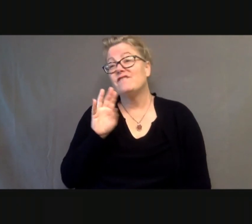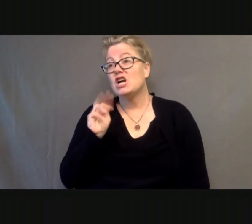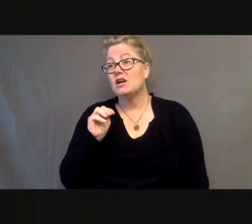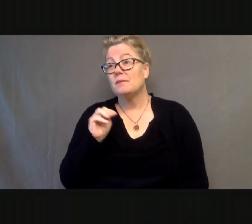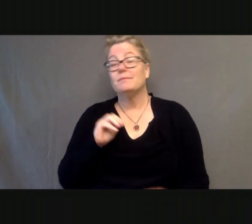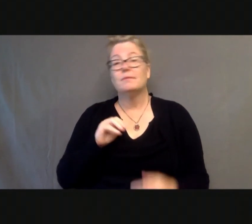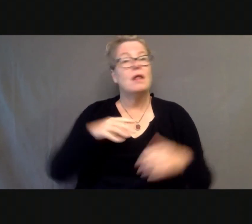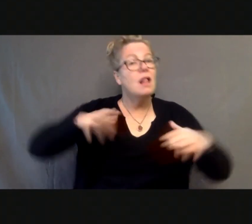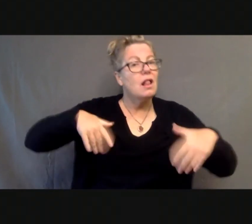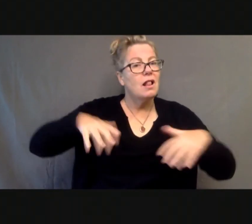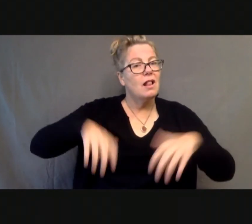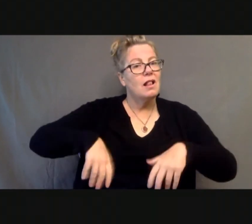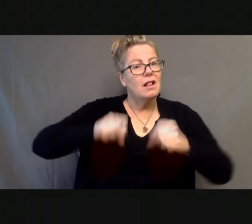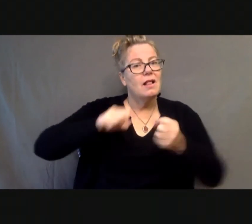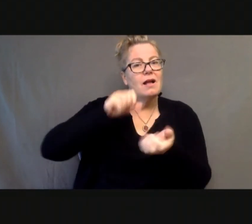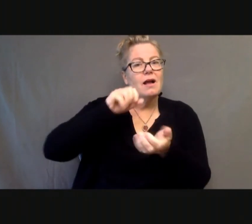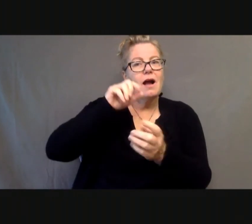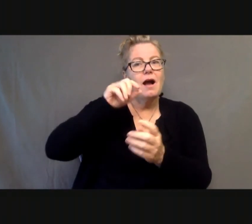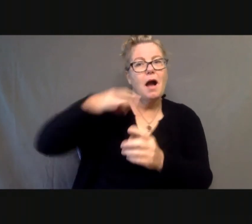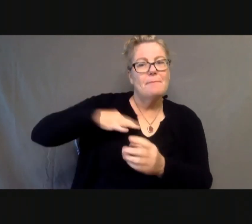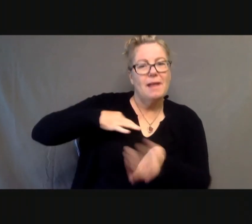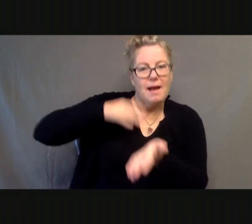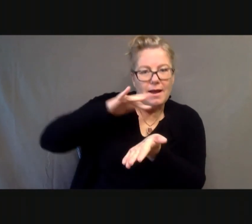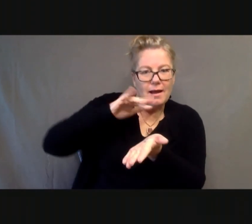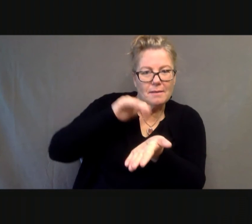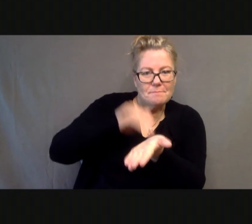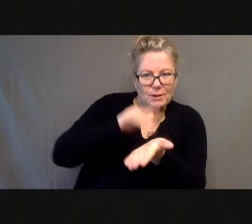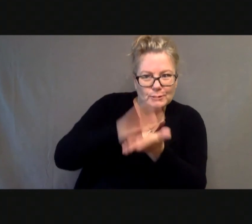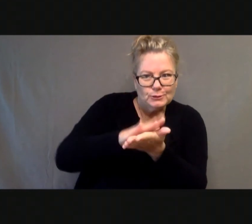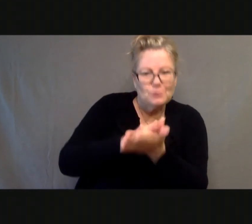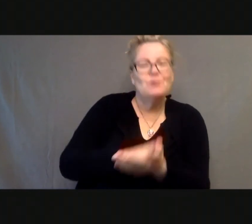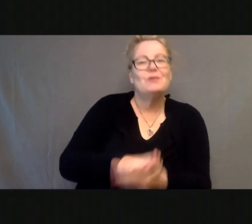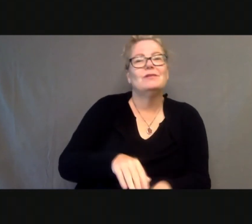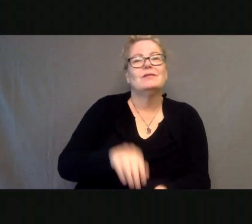before they apply to medical school and they ask are there any issues that I should be